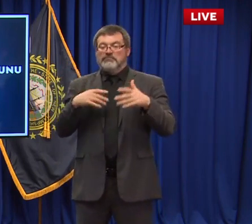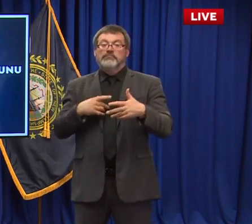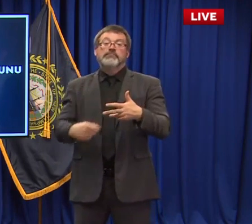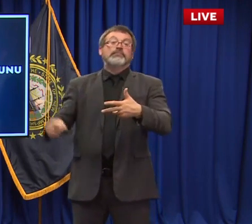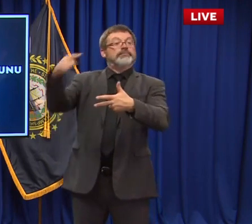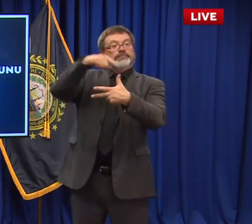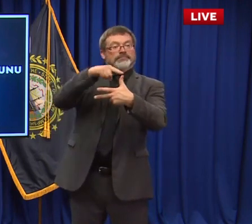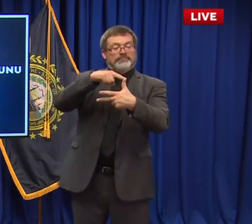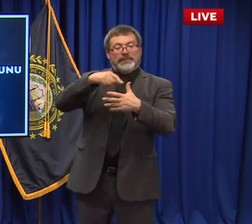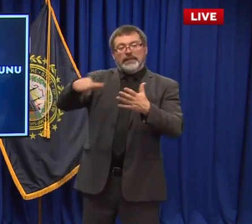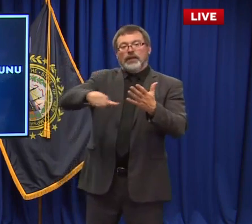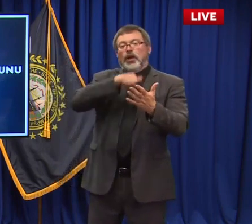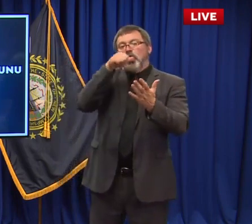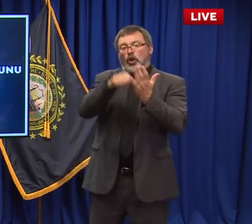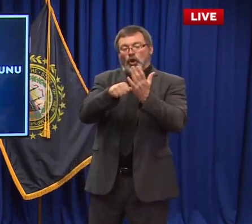HE ASKED ABOUT -- I DID RECEIVE A LETTER.